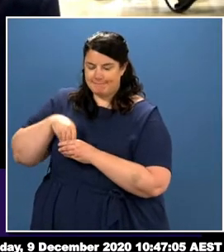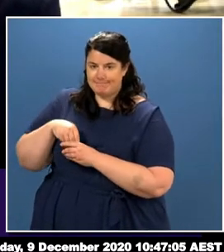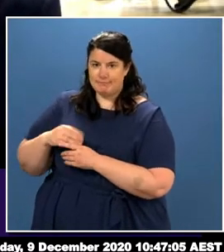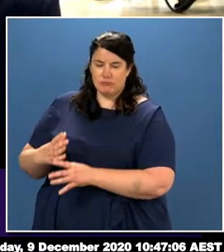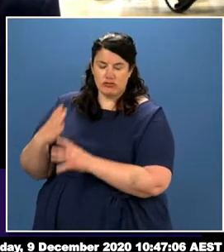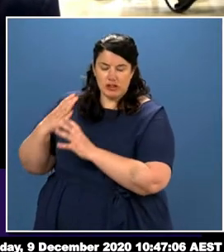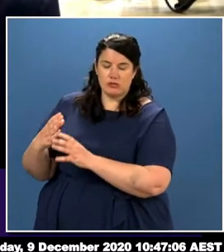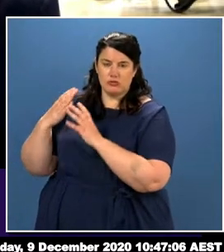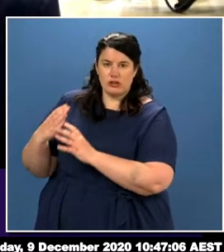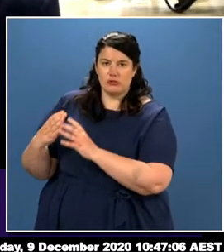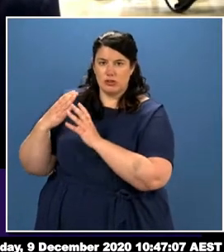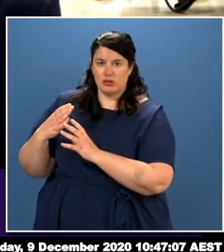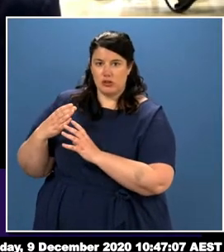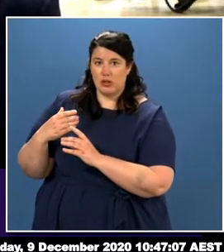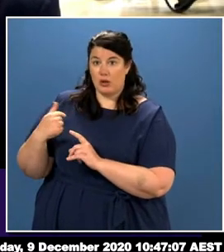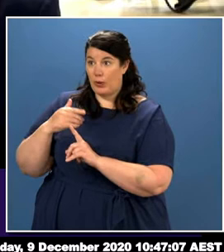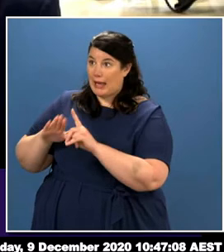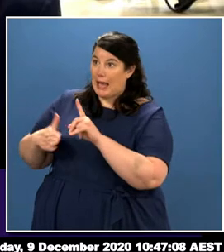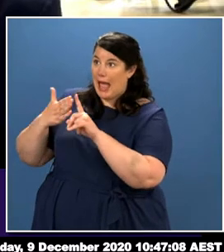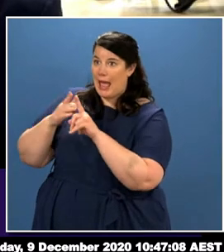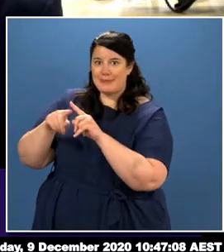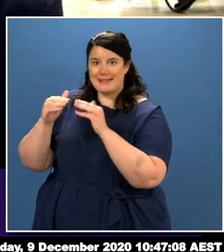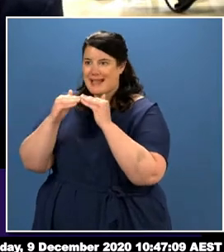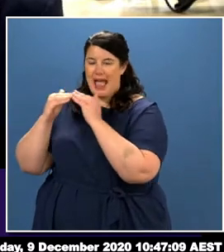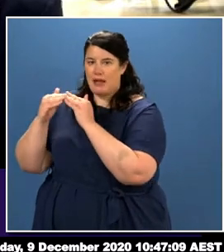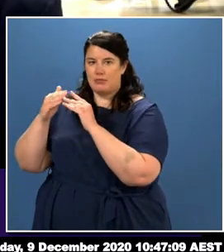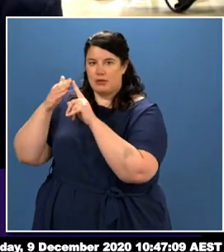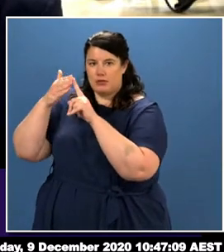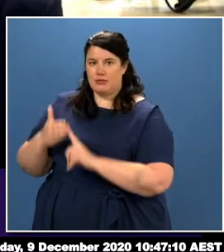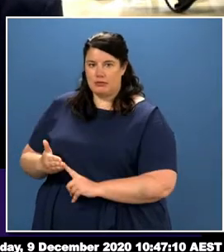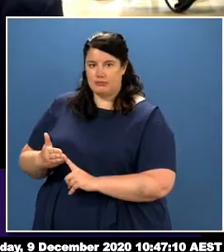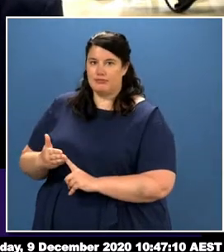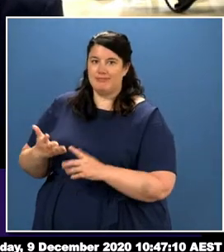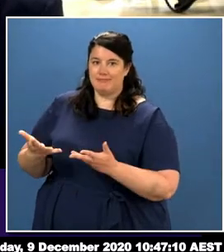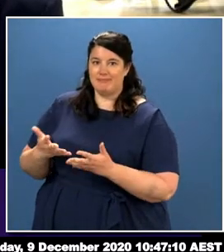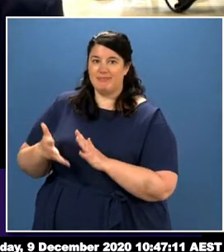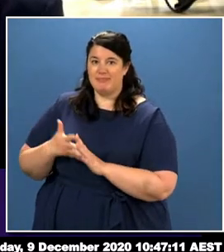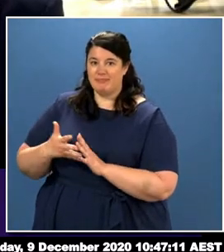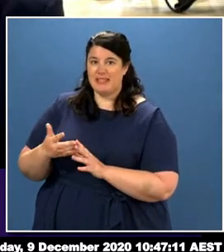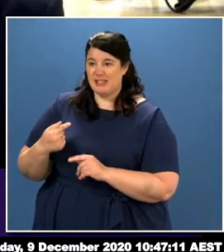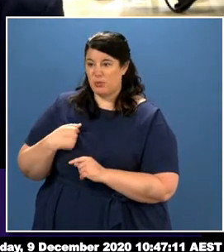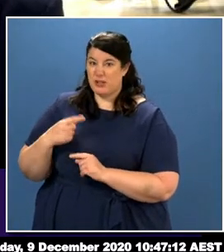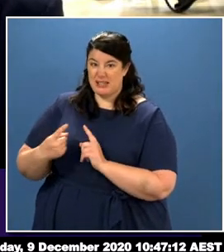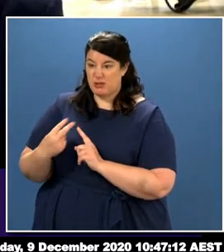not supposed to aim for the same things. This can lead to a certain amount of self sabotaging sometimes people